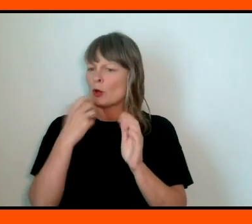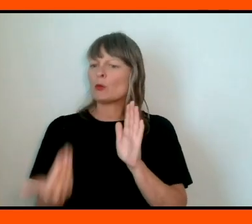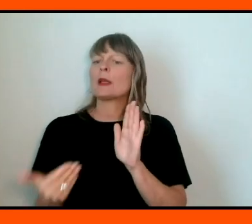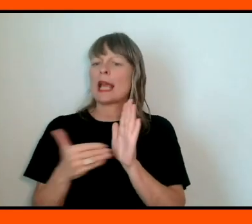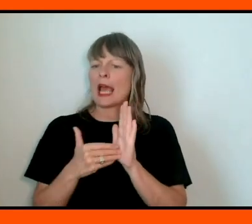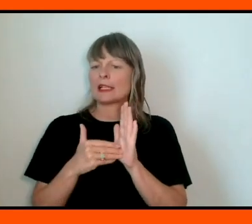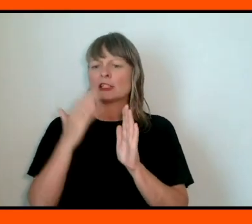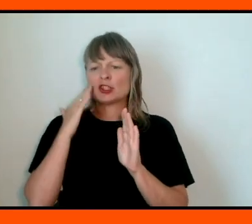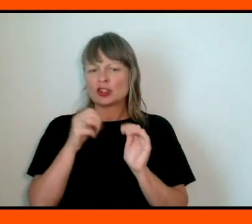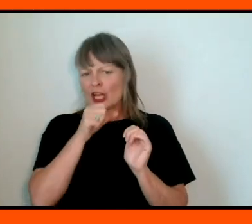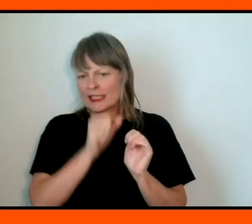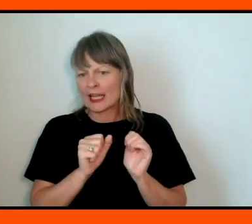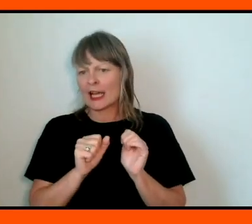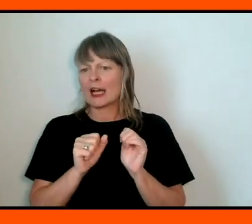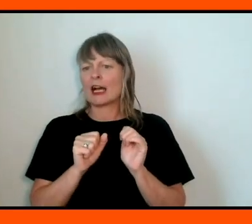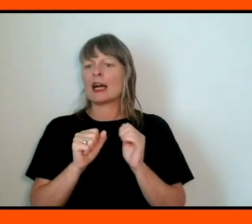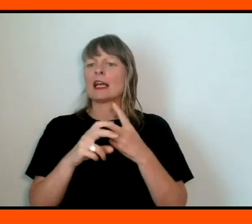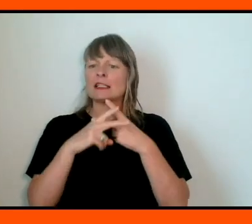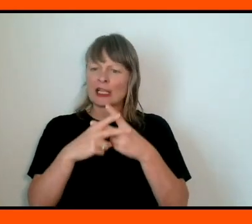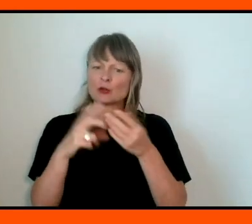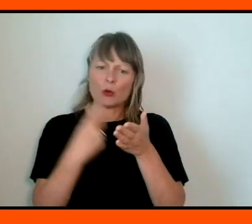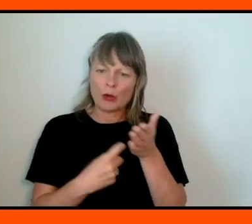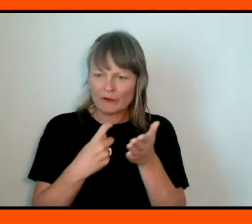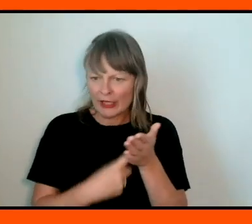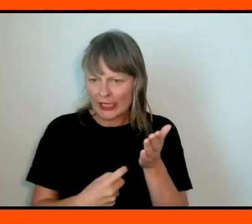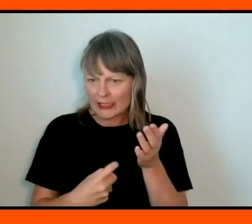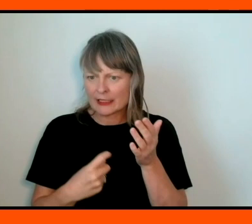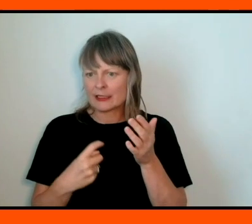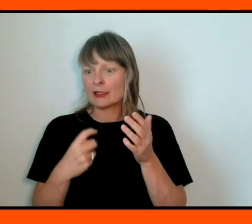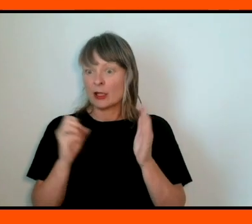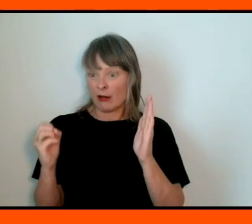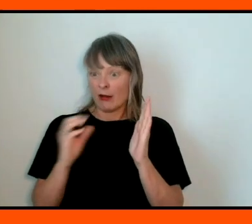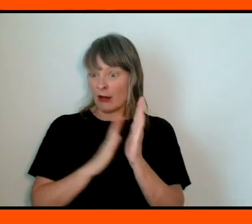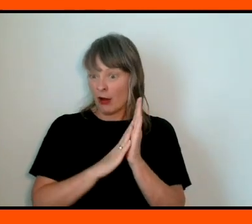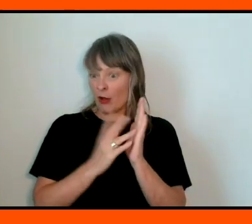and even gender diversity questions be on the 2026 Census?